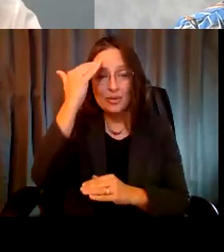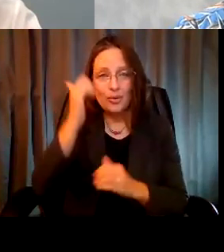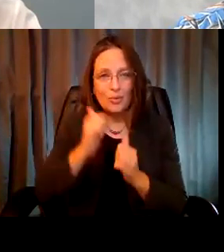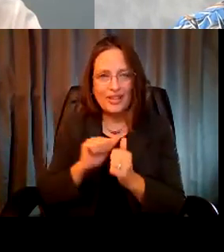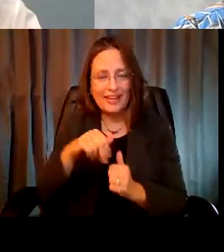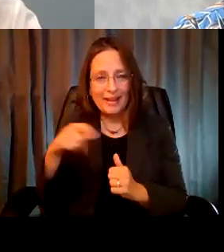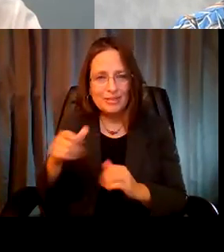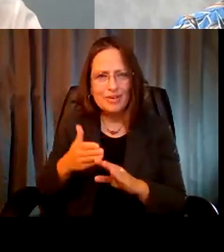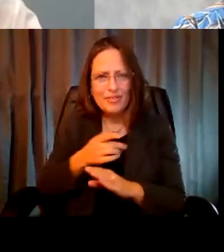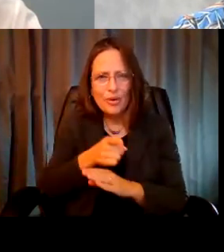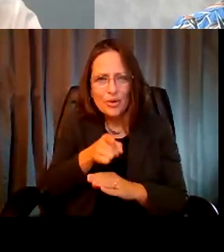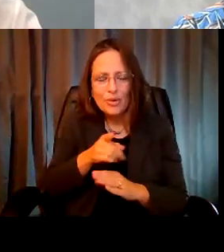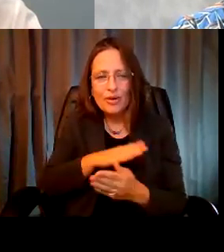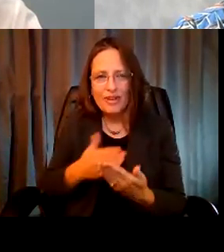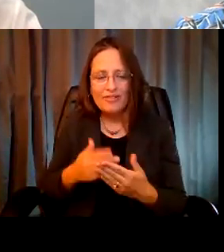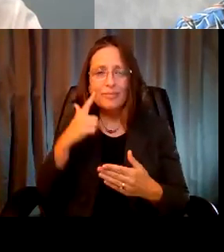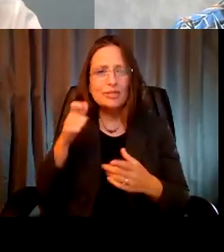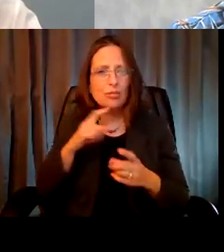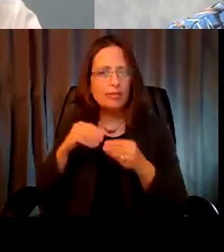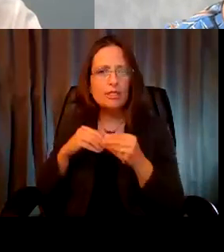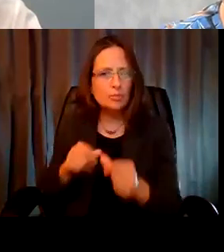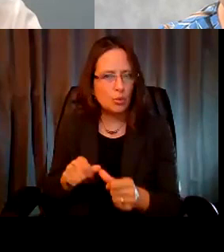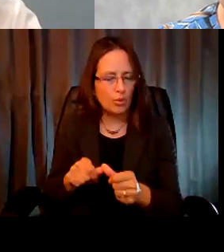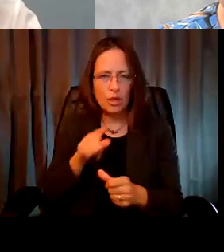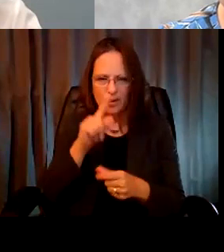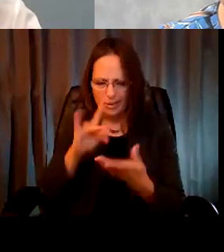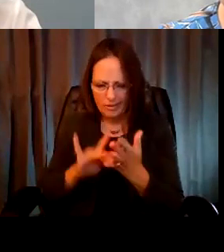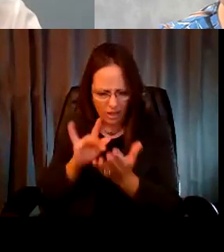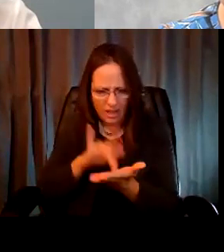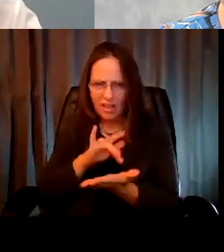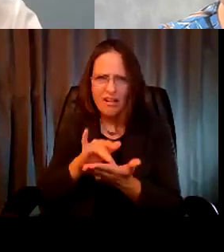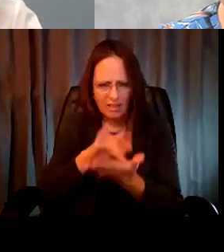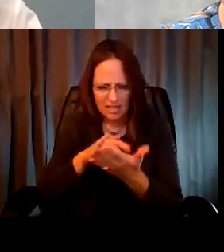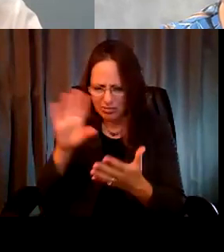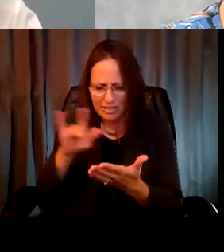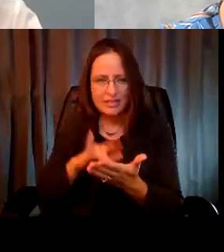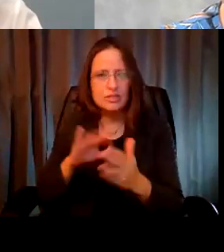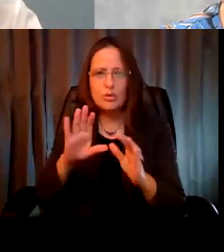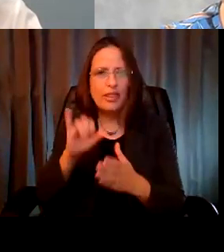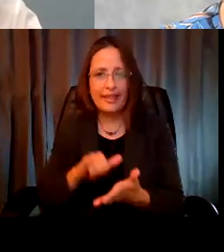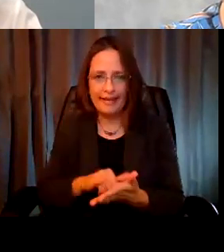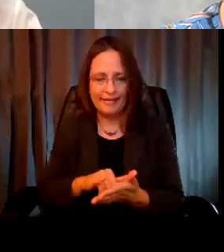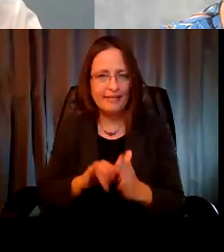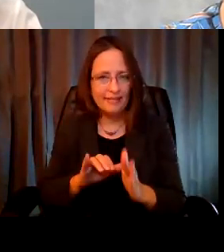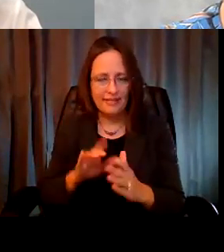There's a few questions that we haven't been able to get to. We can in the follow up email,